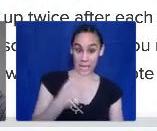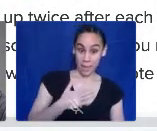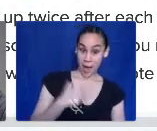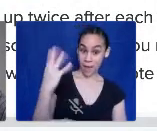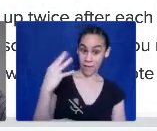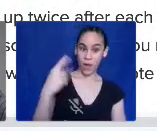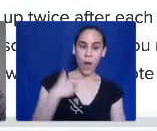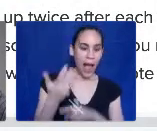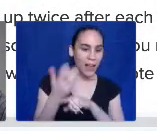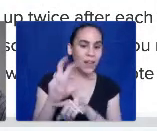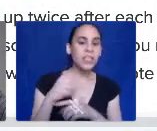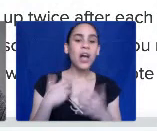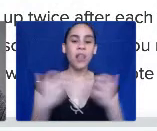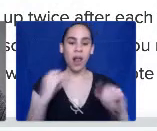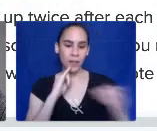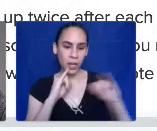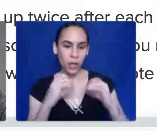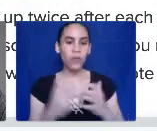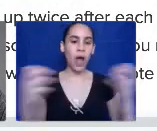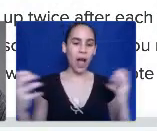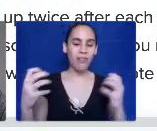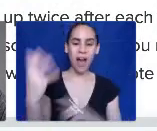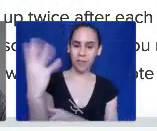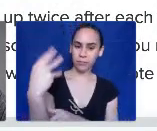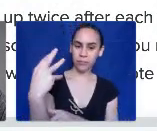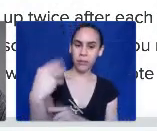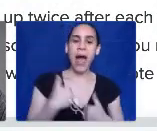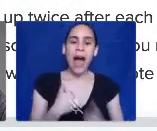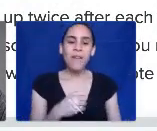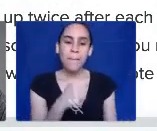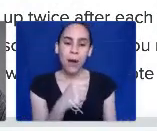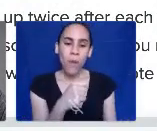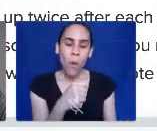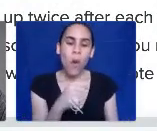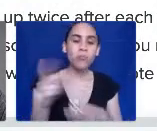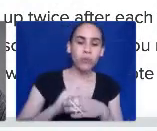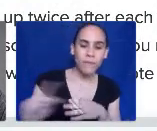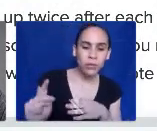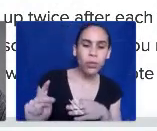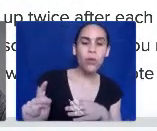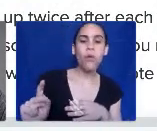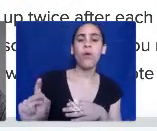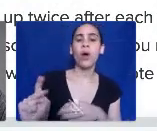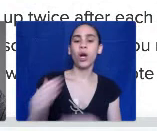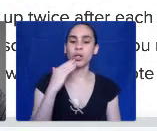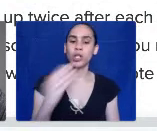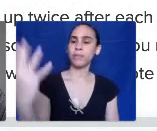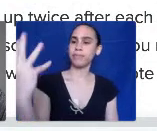don't do a lot of video calls um get a microphone that's professional um get a good video a dslr